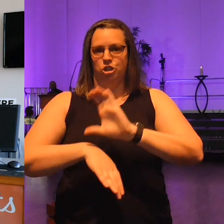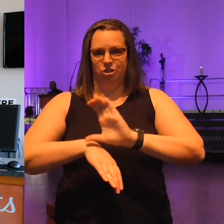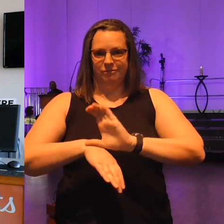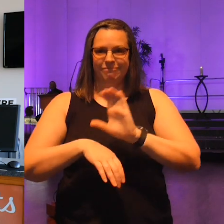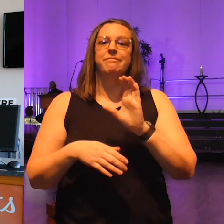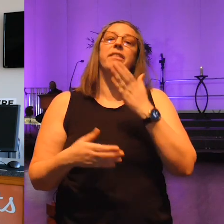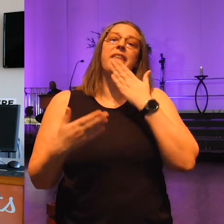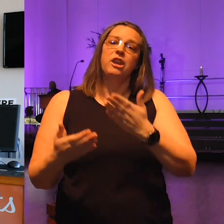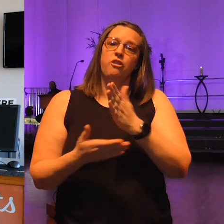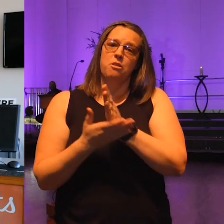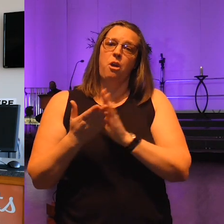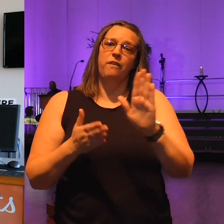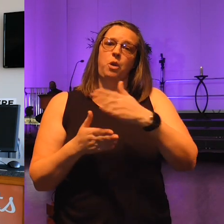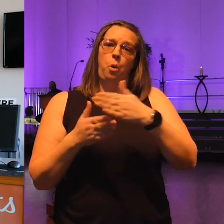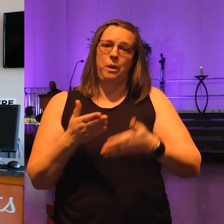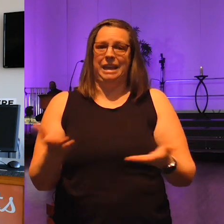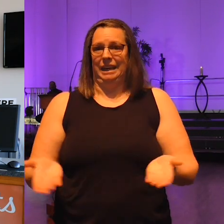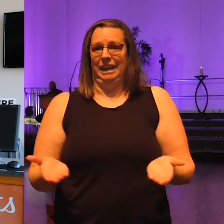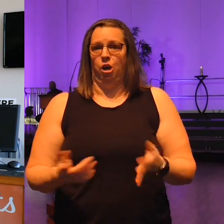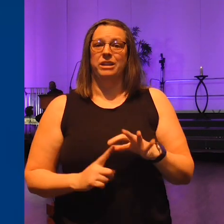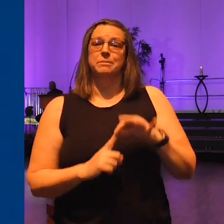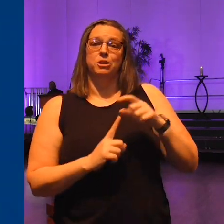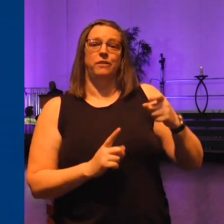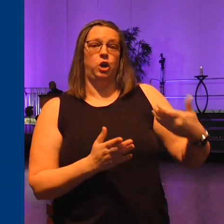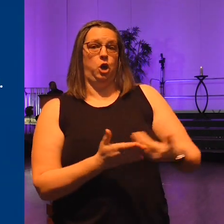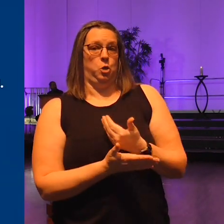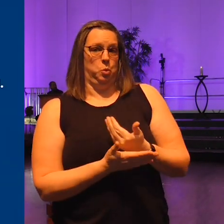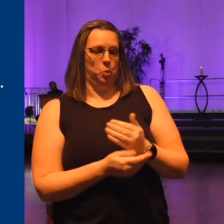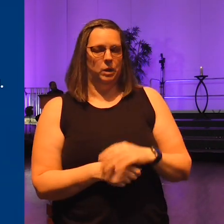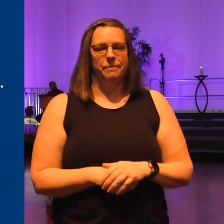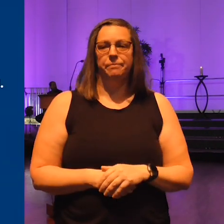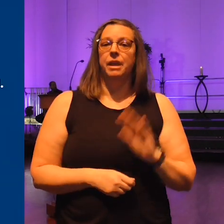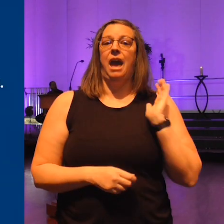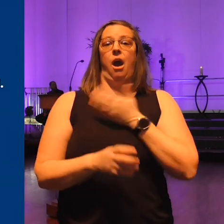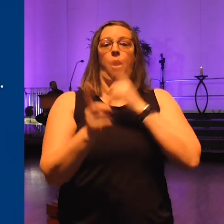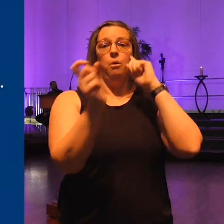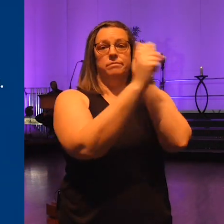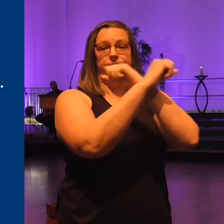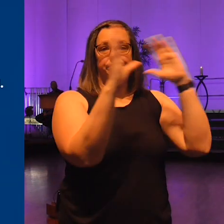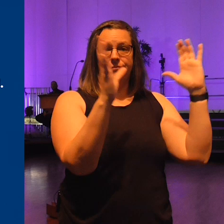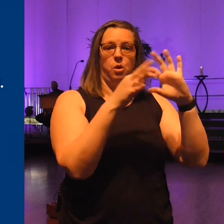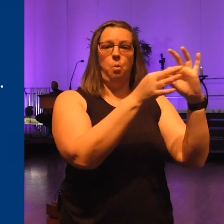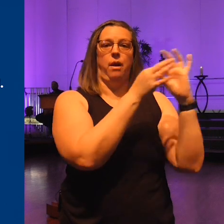of your weekend with us especially if you're new our vision Oneness revealed a world of